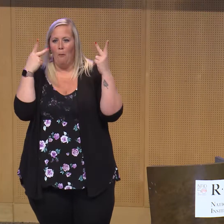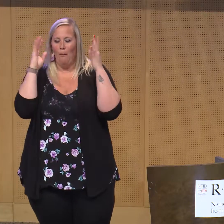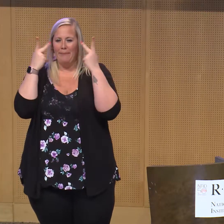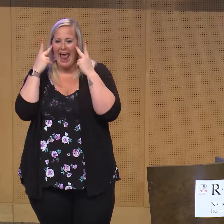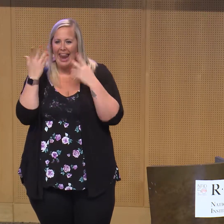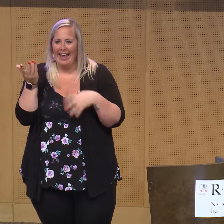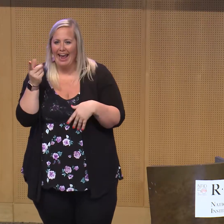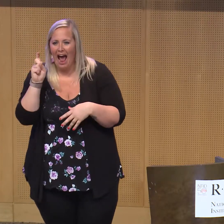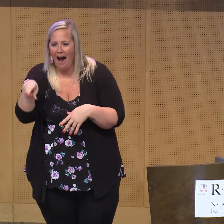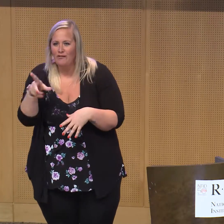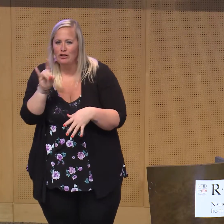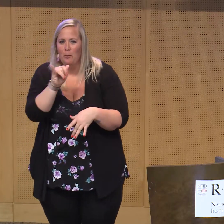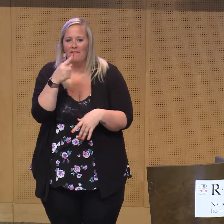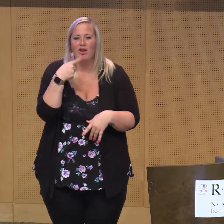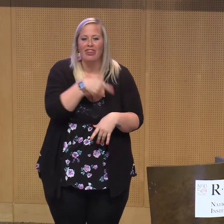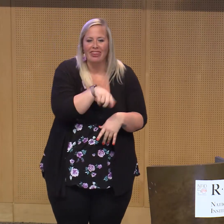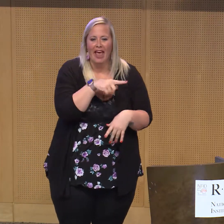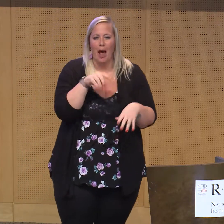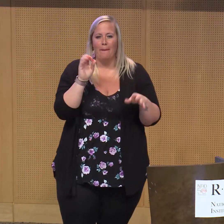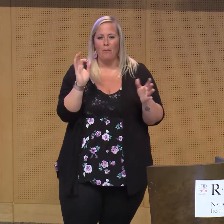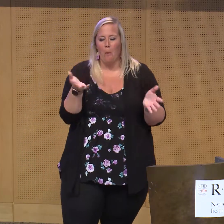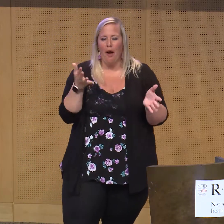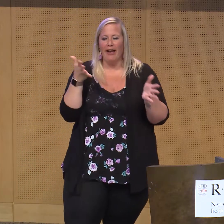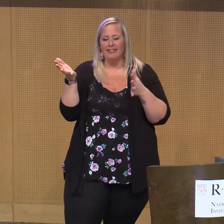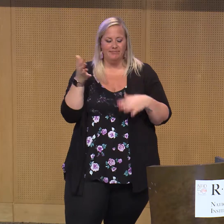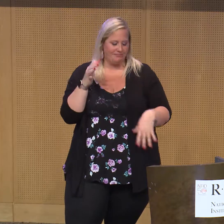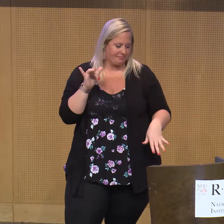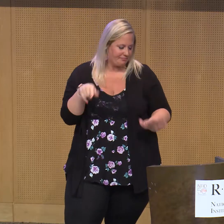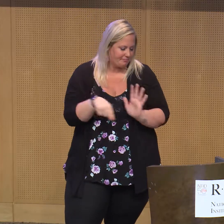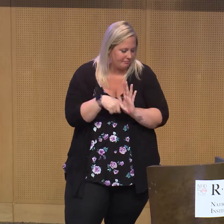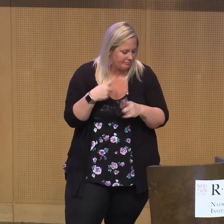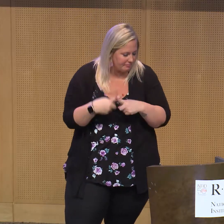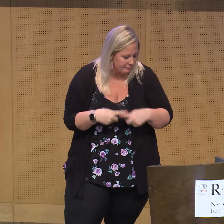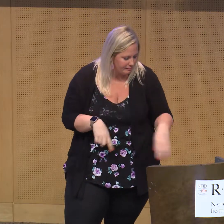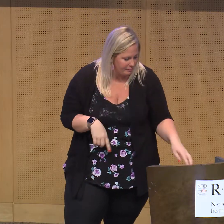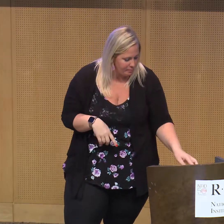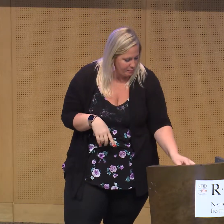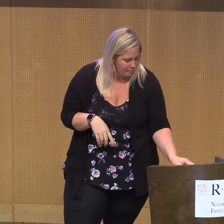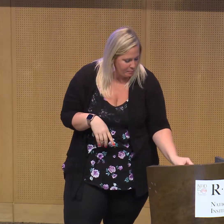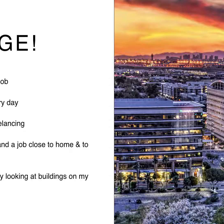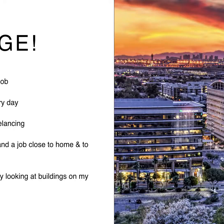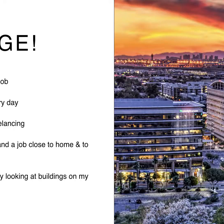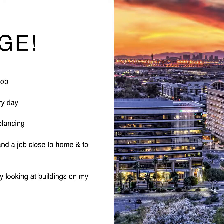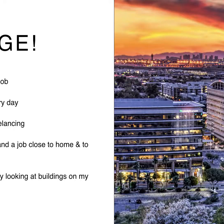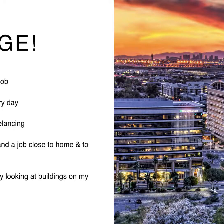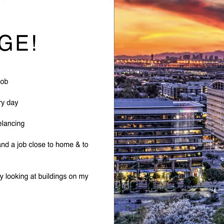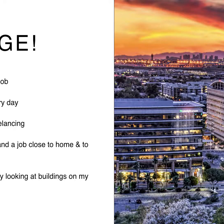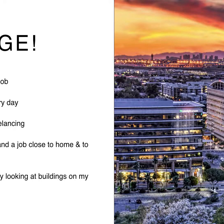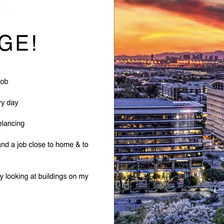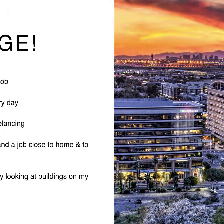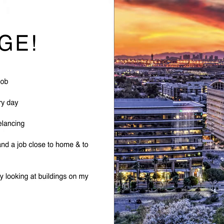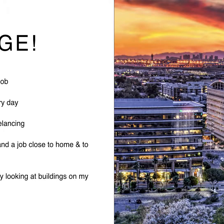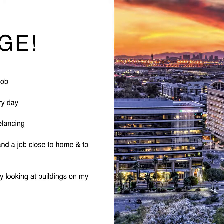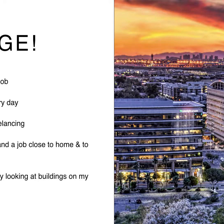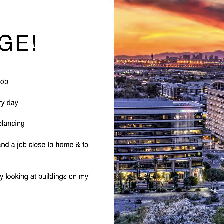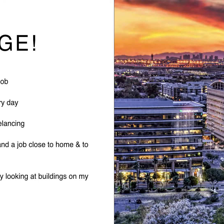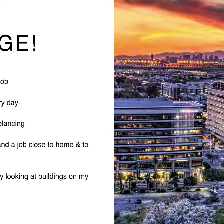and creating blogs and websites at midnight, and I felt like I had to constantly be available to everyone, and it was exhausting.